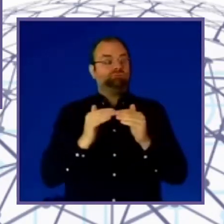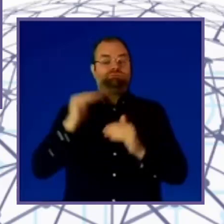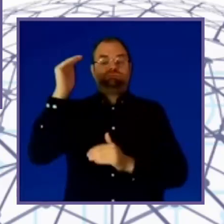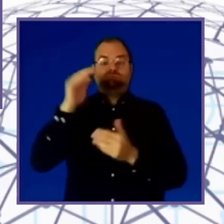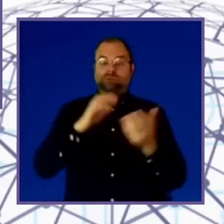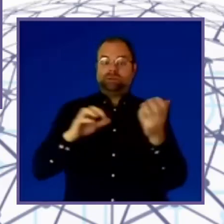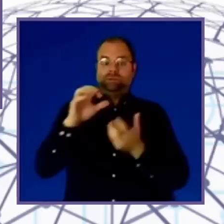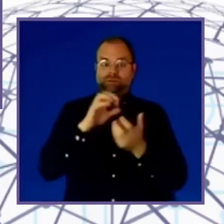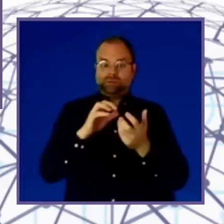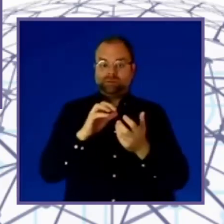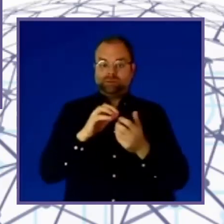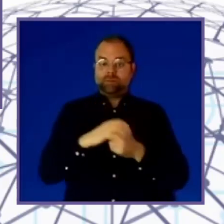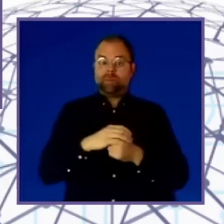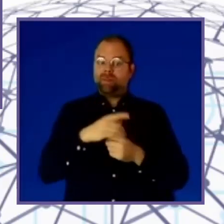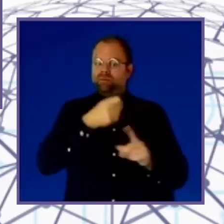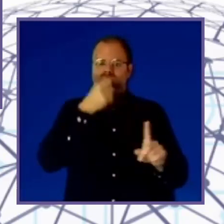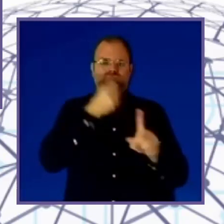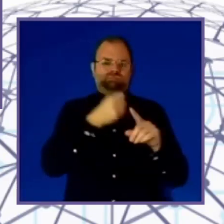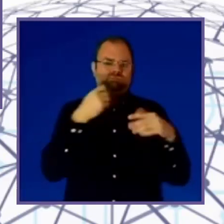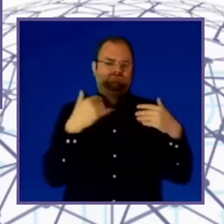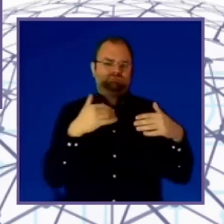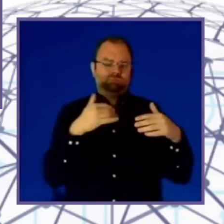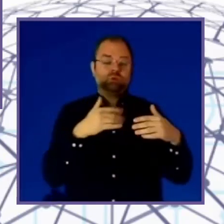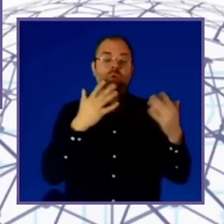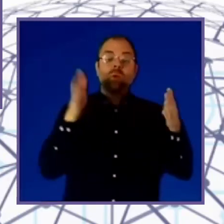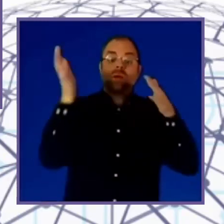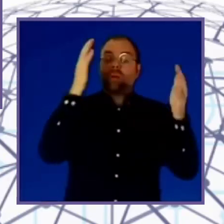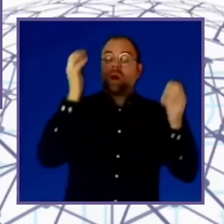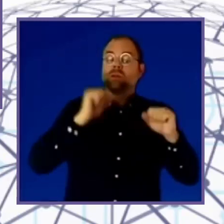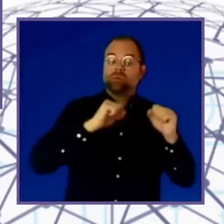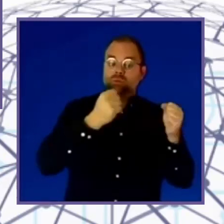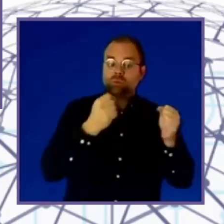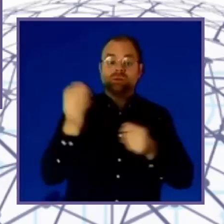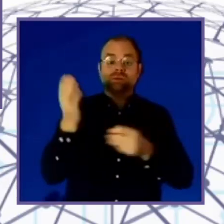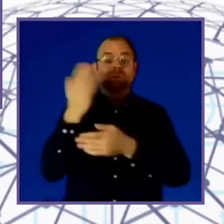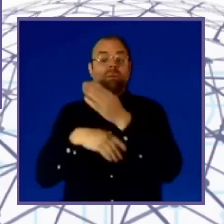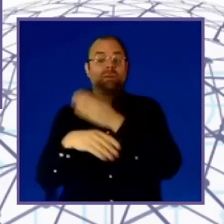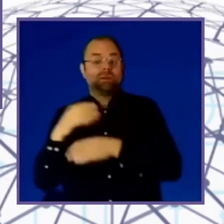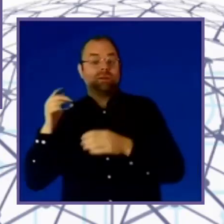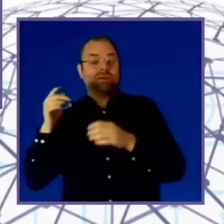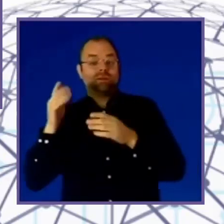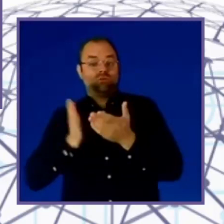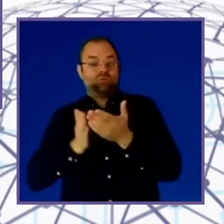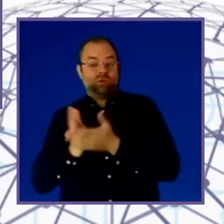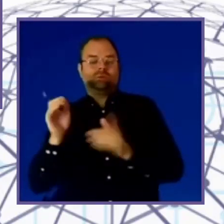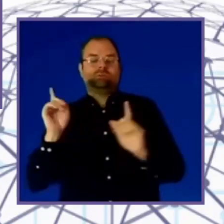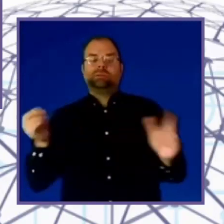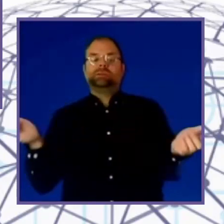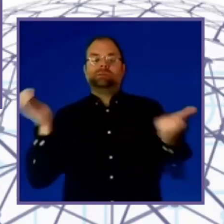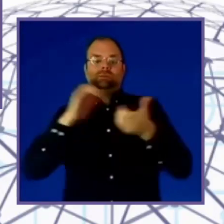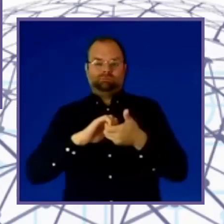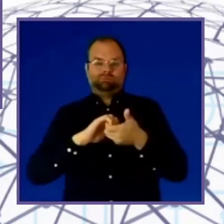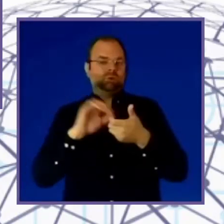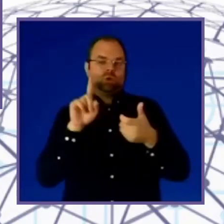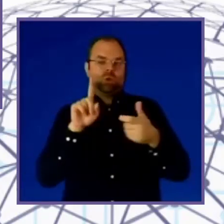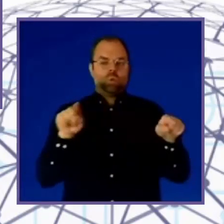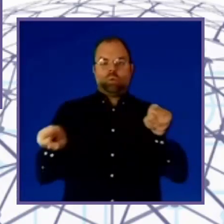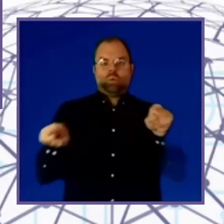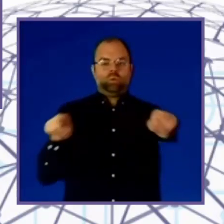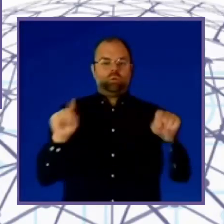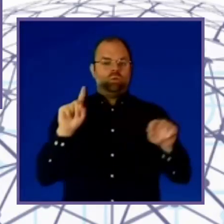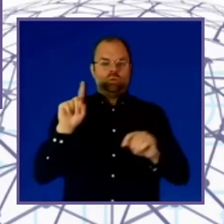you the information. The mobility Foundation has found that disabled people make an average of 38%